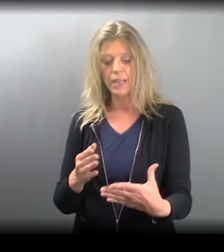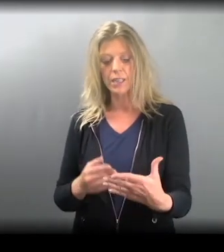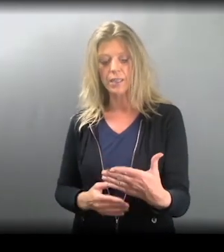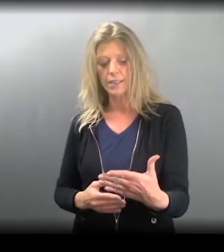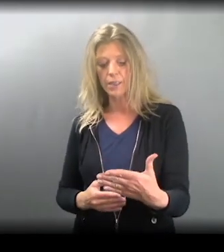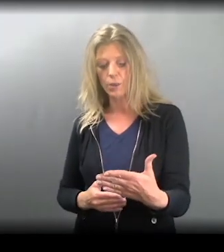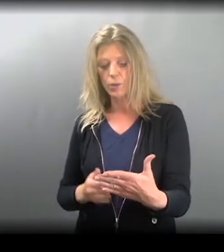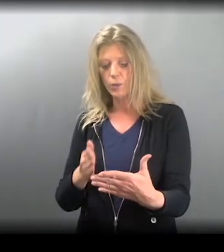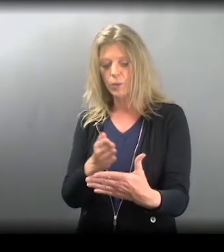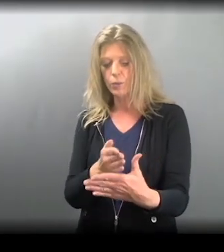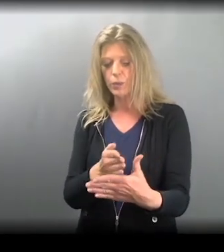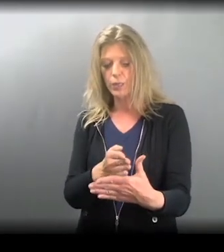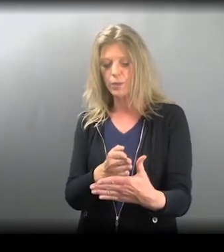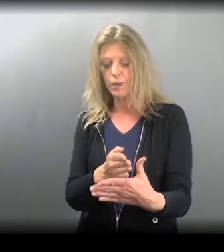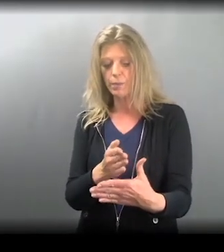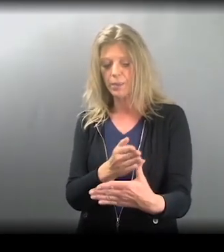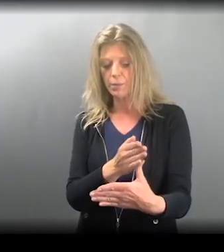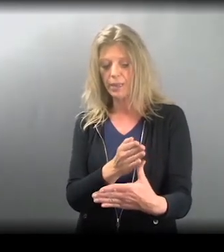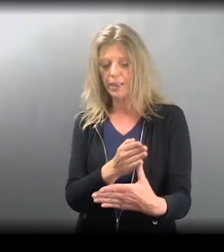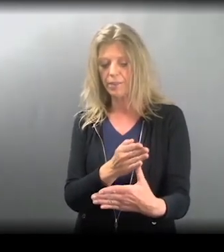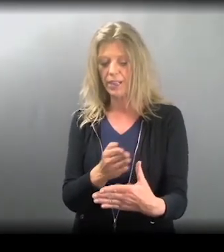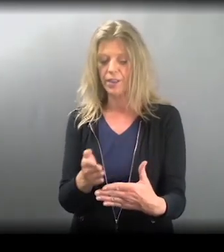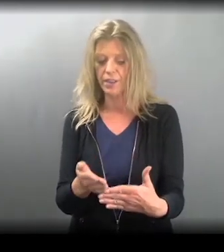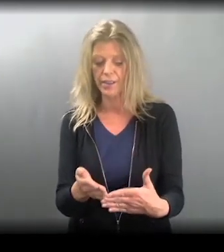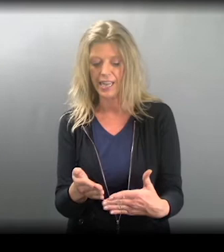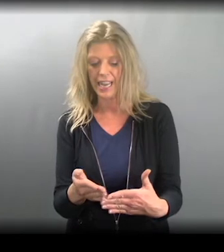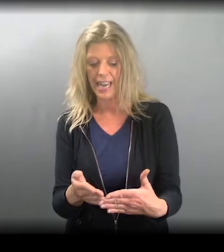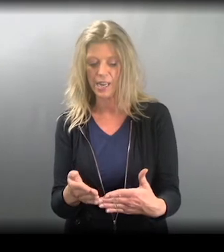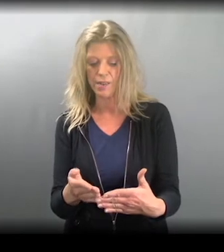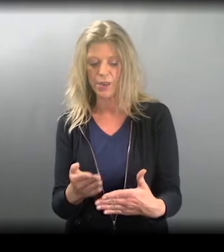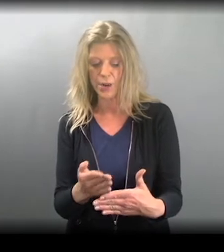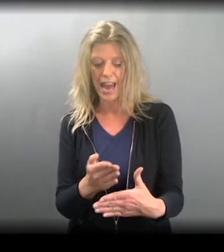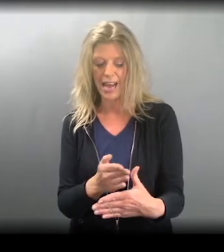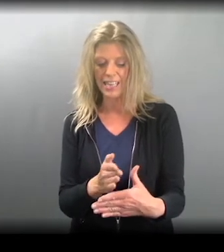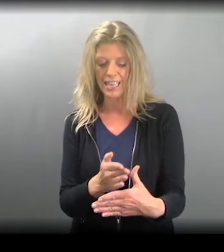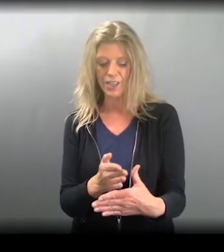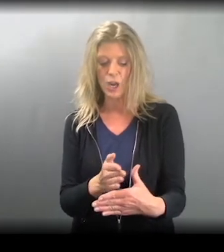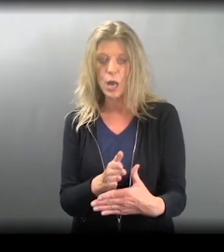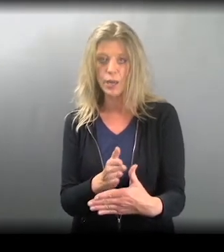So, you're just right between your finger and the end of your hand here.